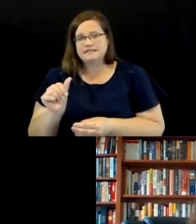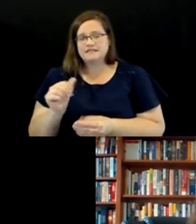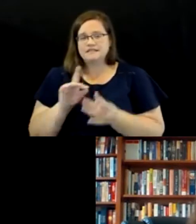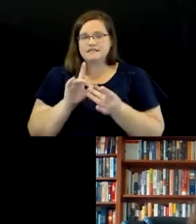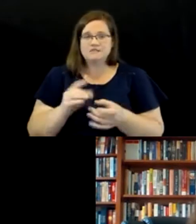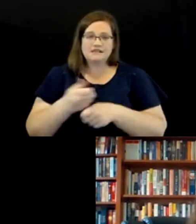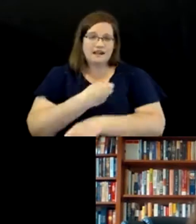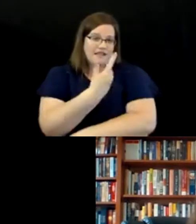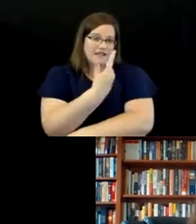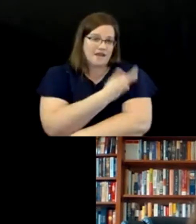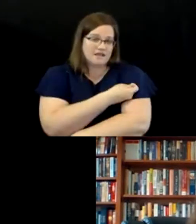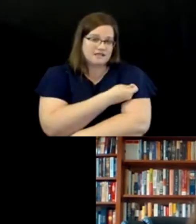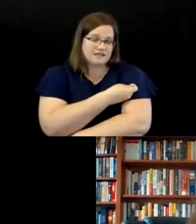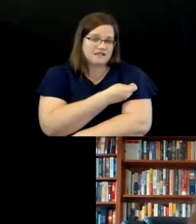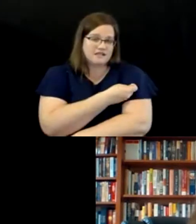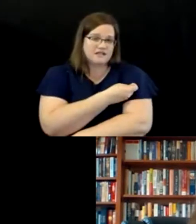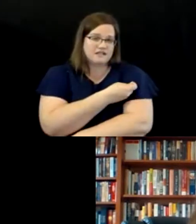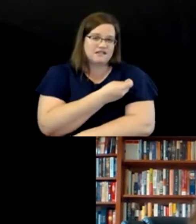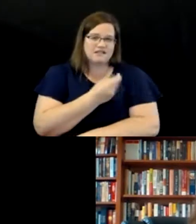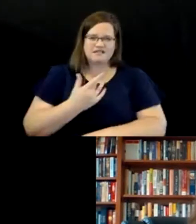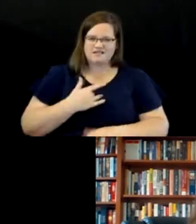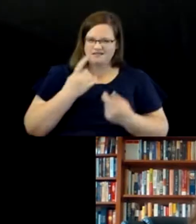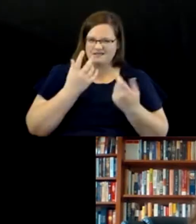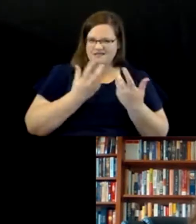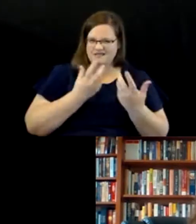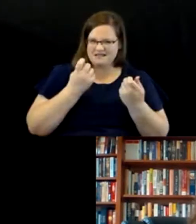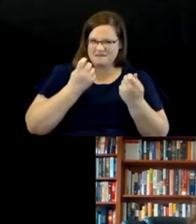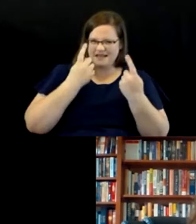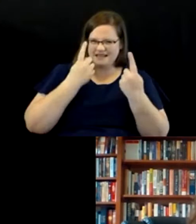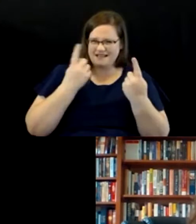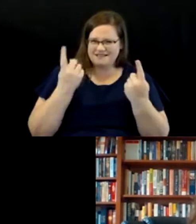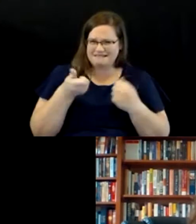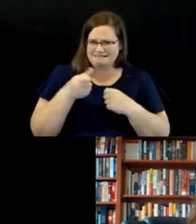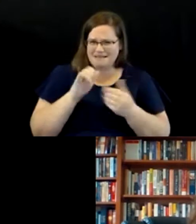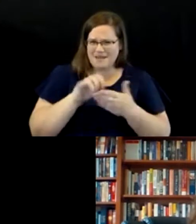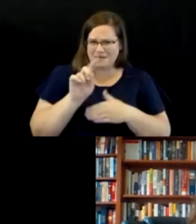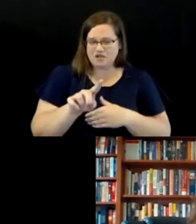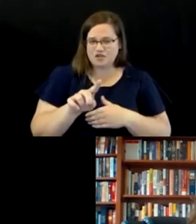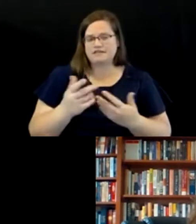, in a sense? Does that make sense at all, that question? Because I know